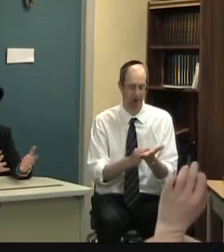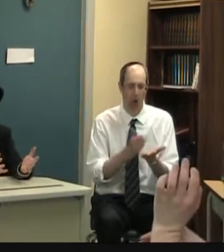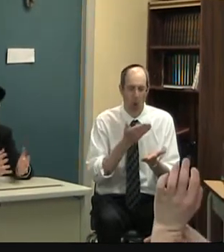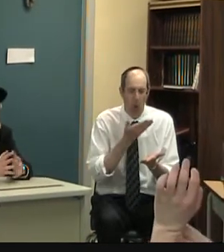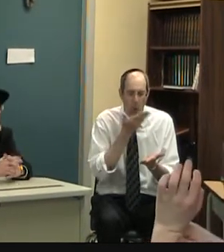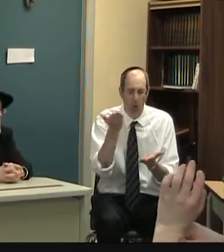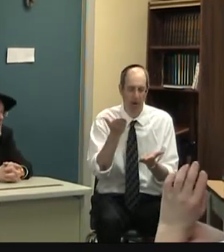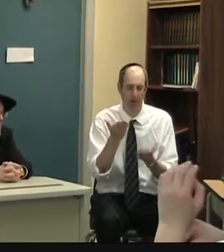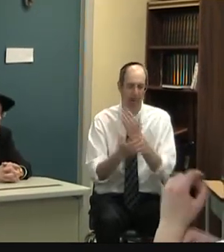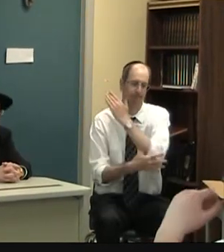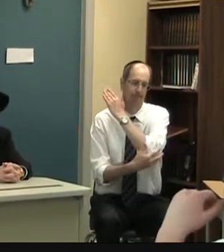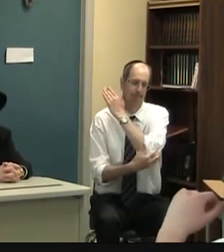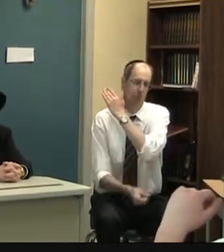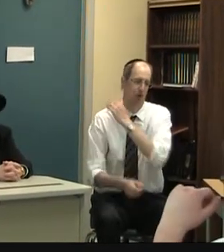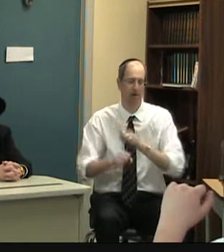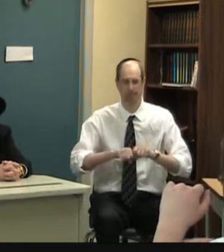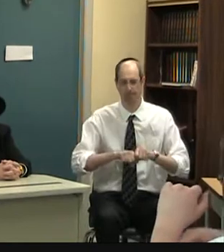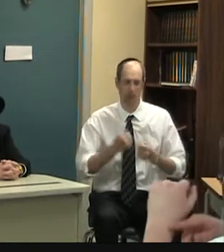And it was broken and it goes to the revenue system